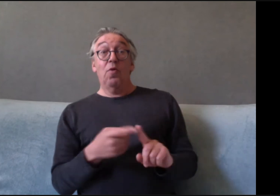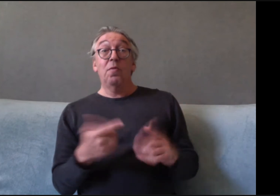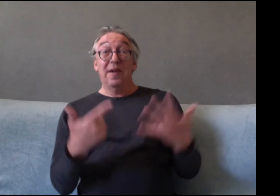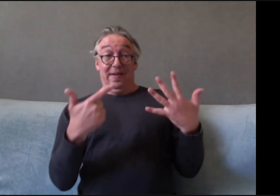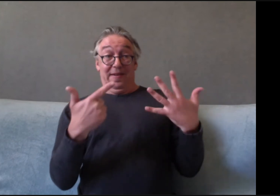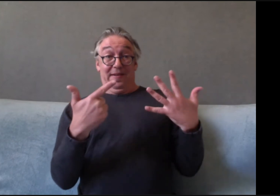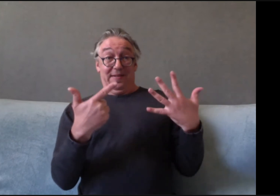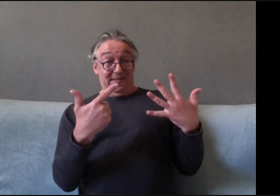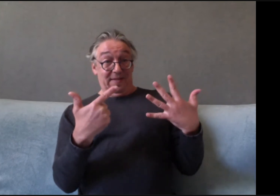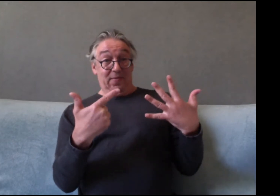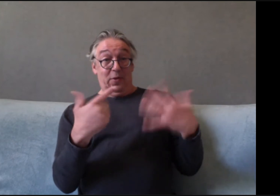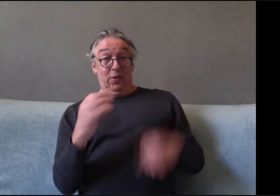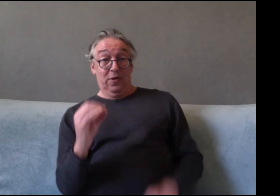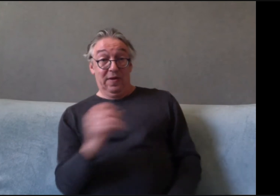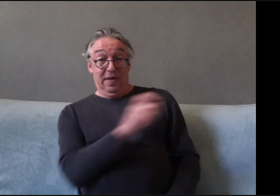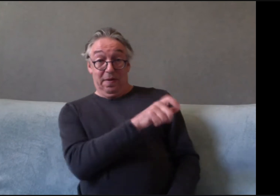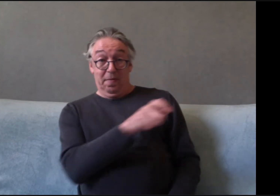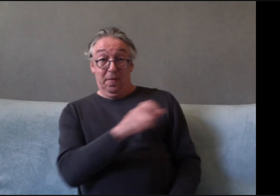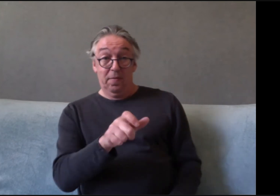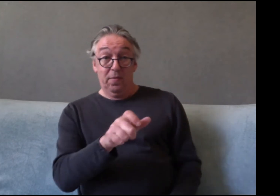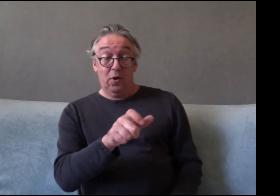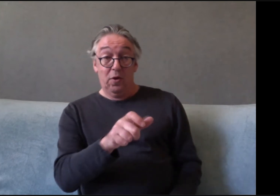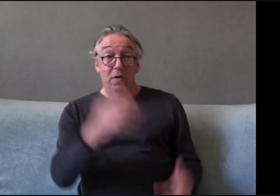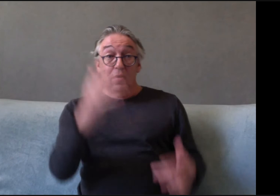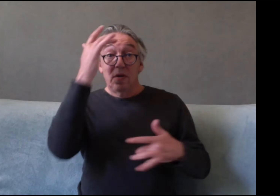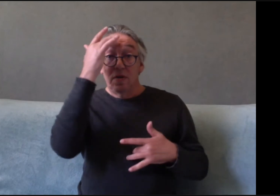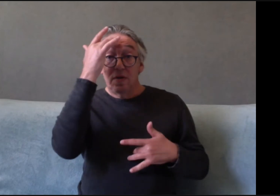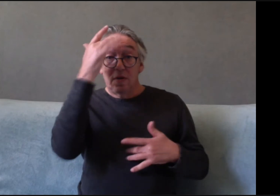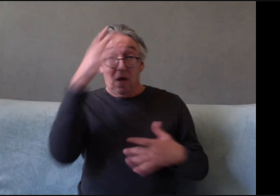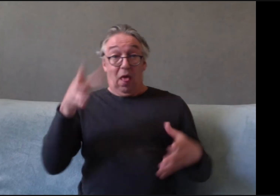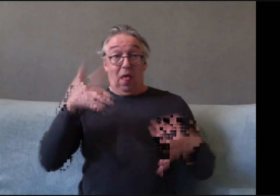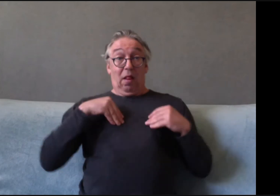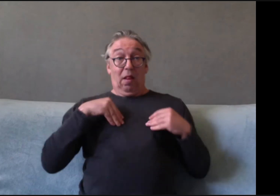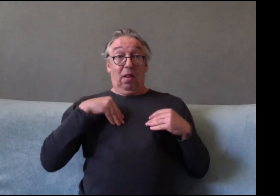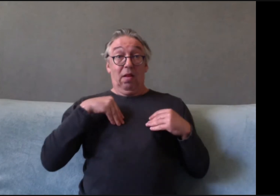We ask to the competent institution, the National Institute of Health